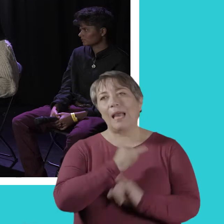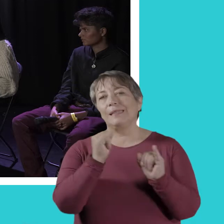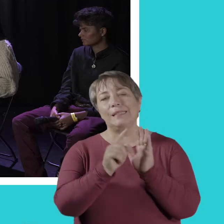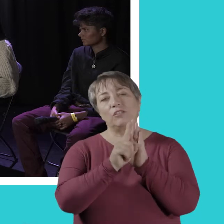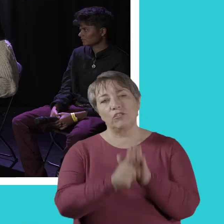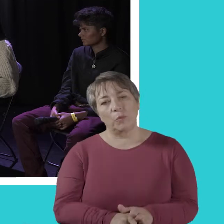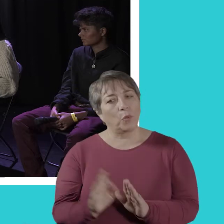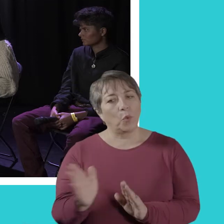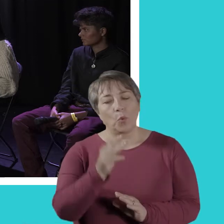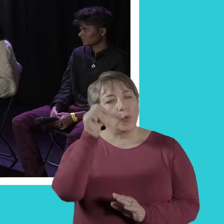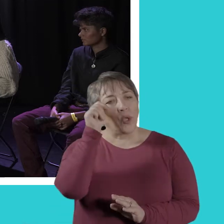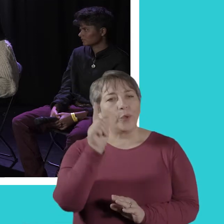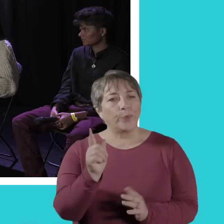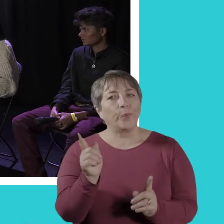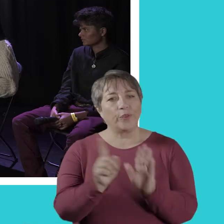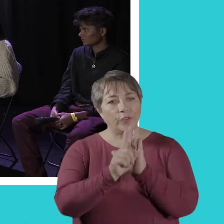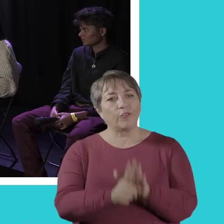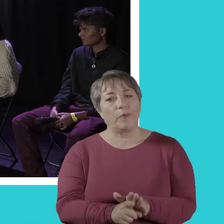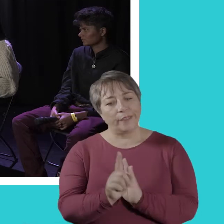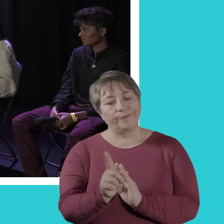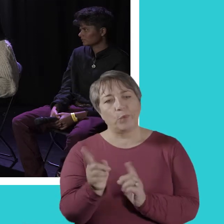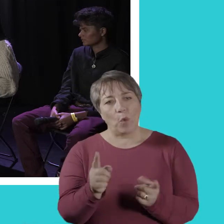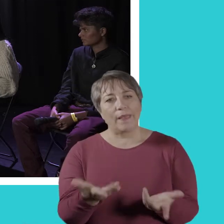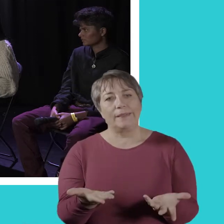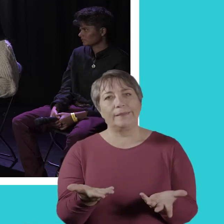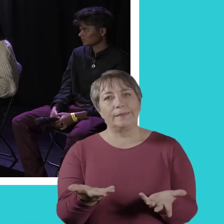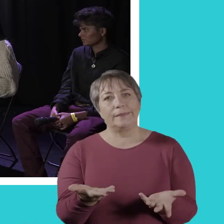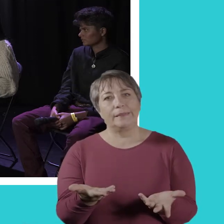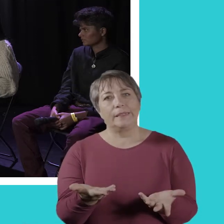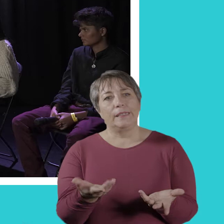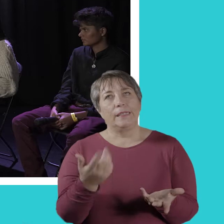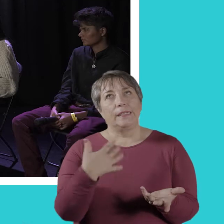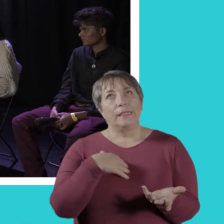know that unfortunately it exists right but it's putting your ego to the side and understanding